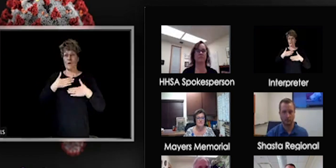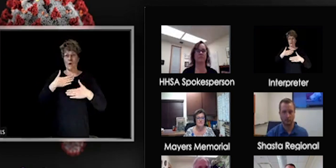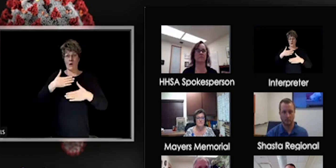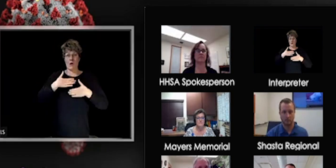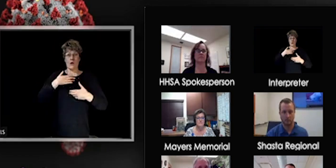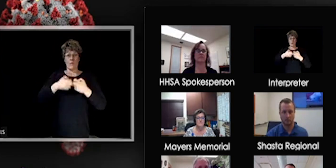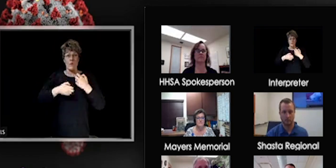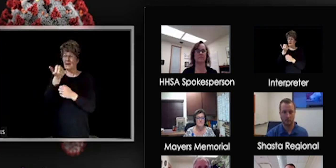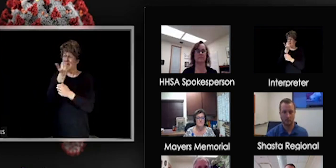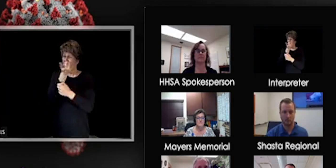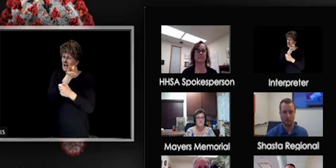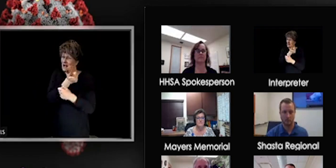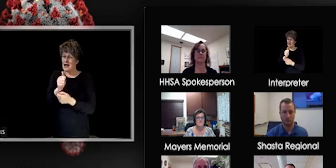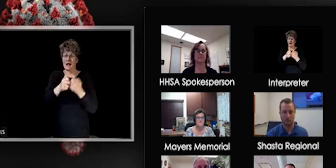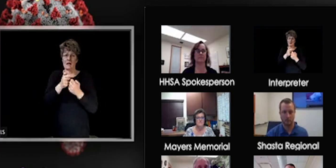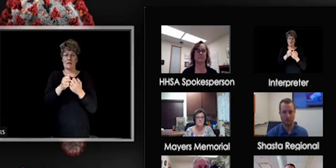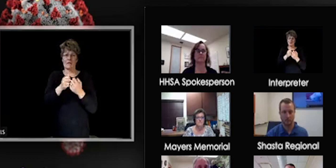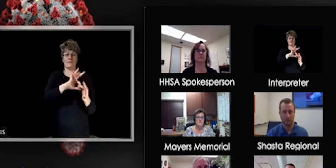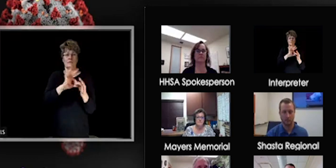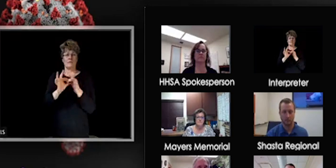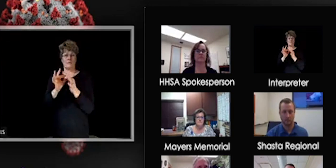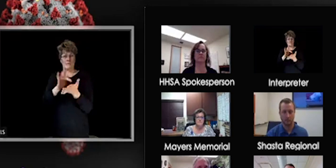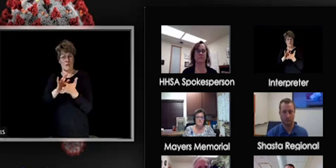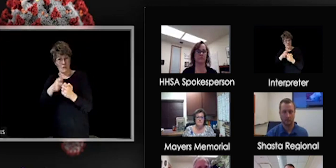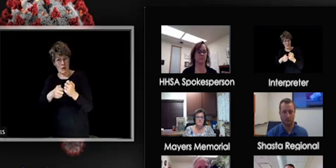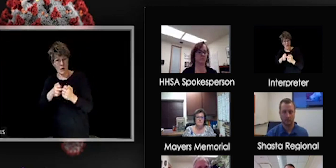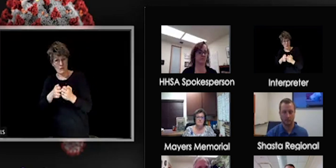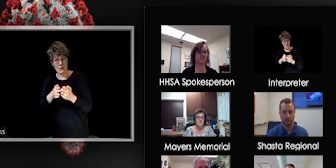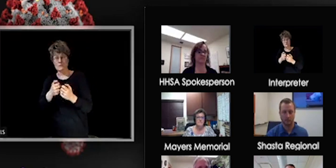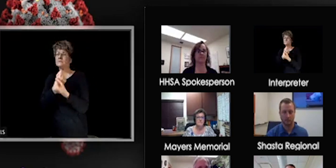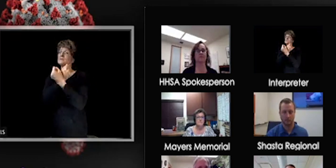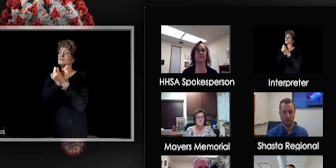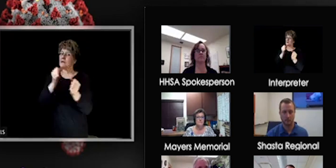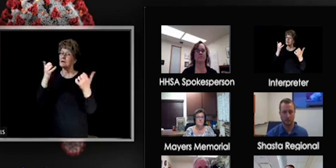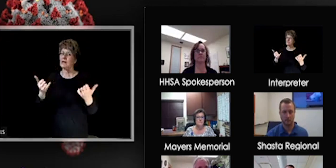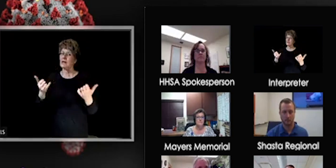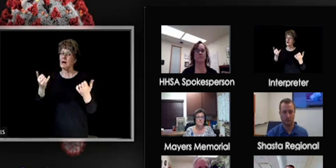are safe to go to your local emergency department. Perhaps the hospitals can comment about that